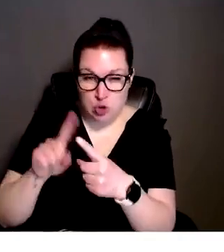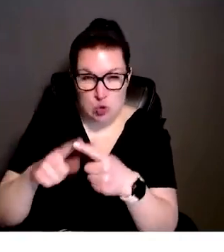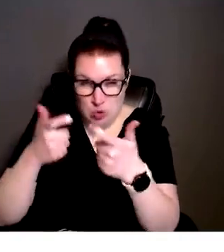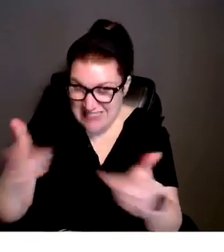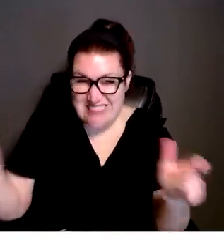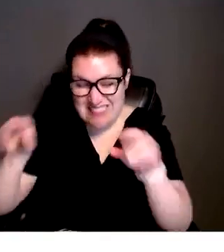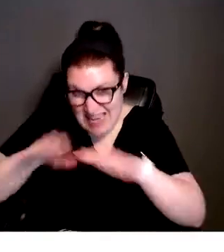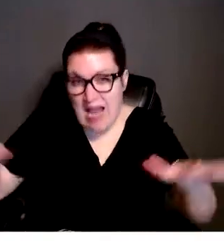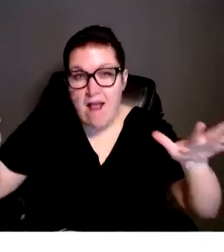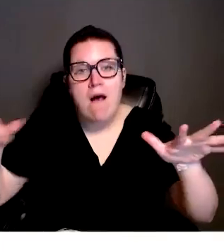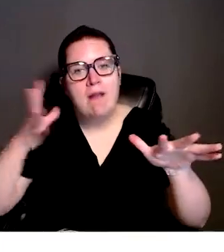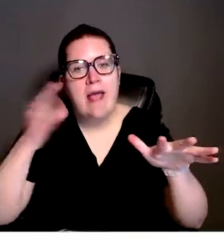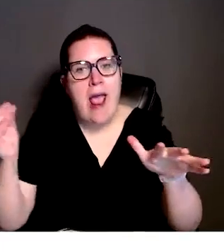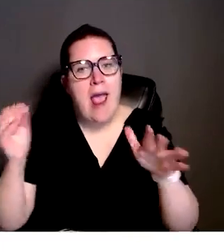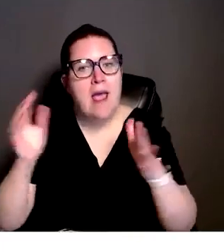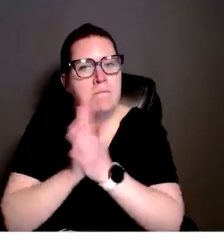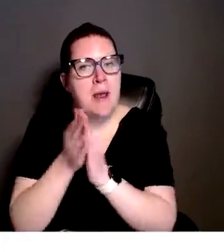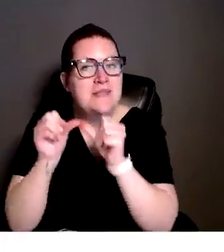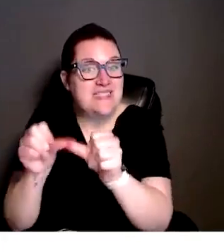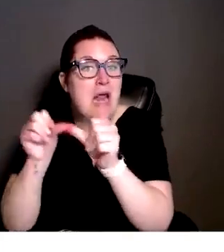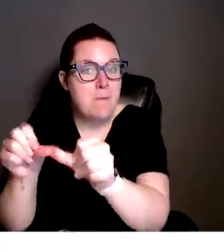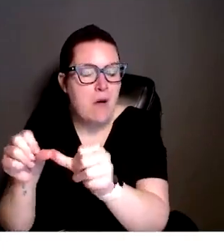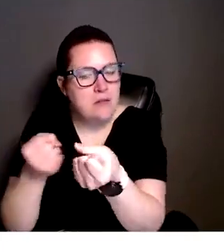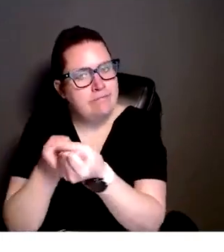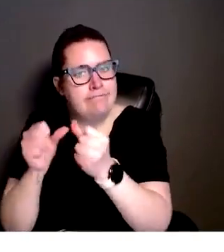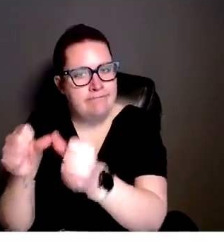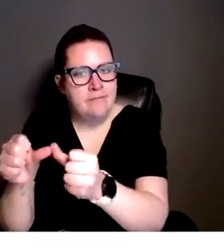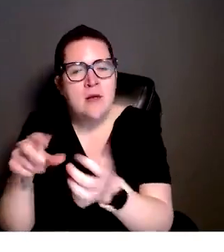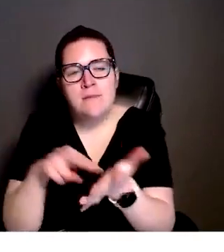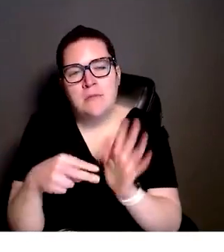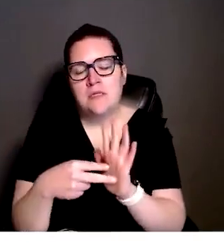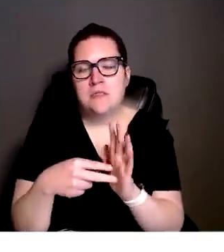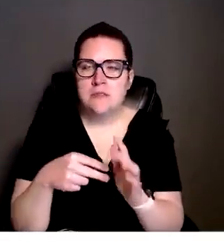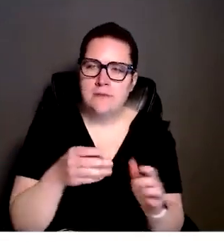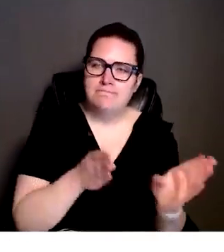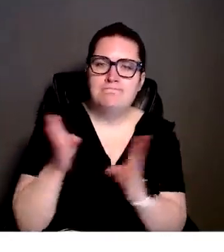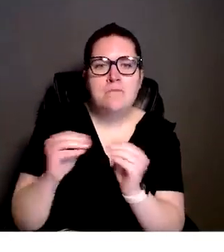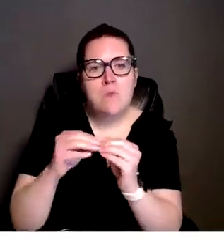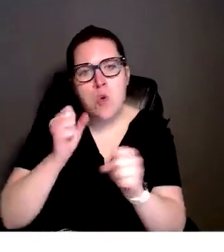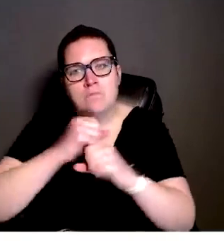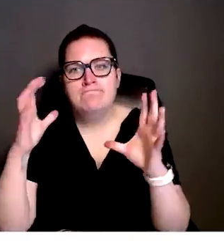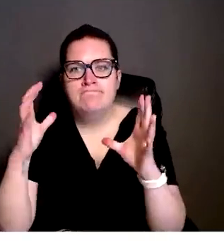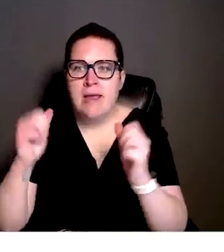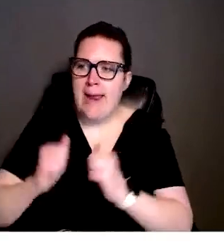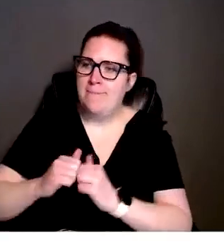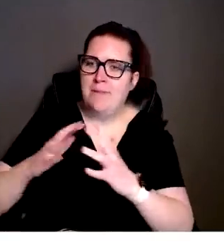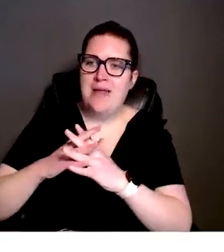So, looking at implementing in a larger number of environments